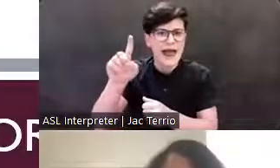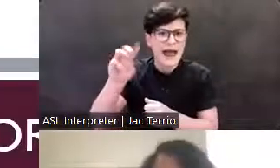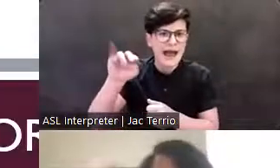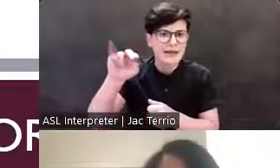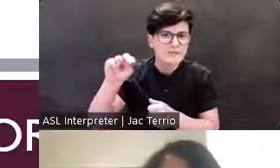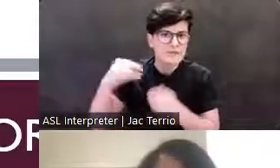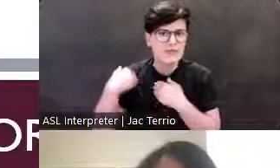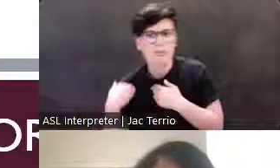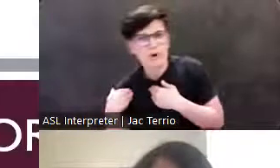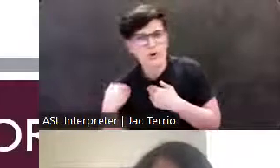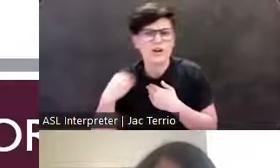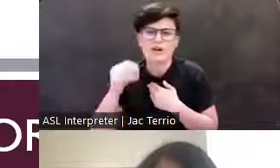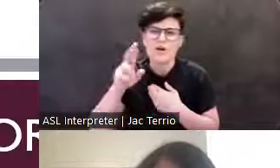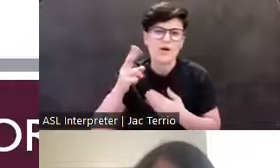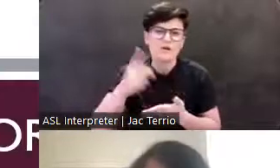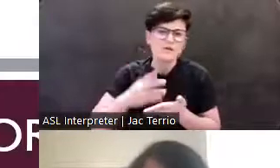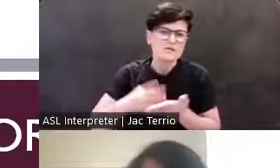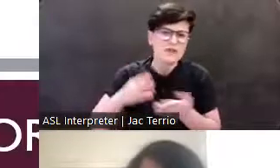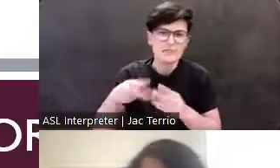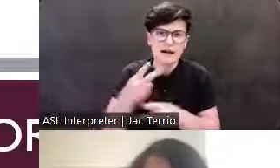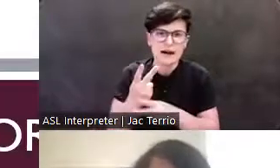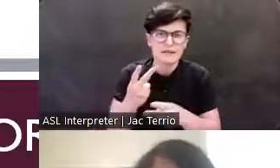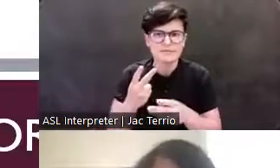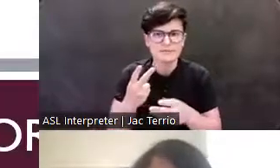structure of the building that would cause, for example, the building to fall down.